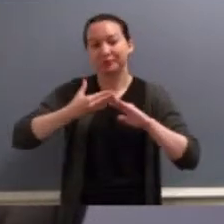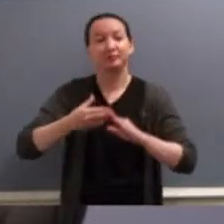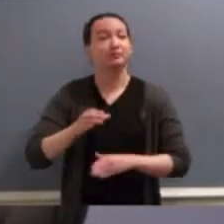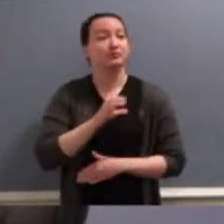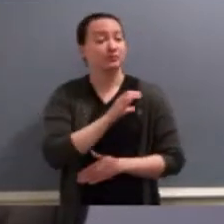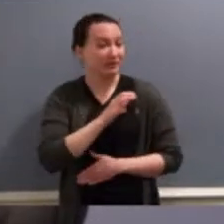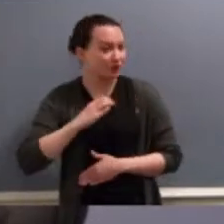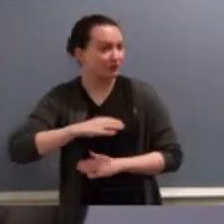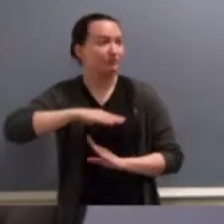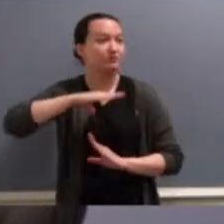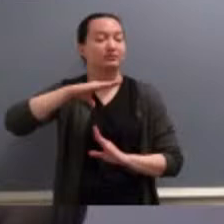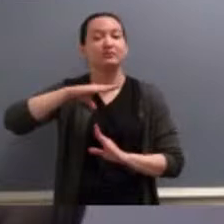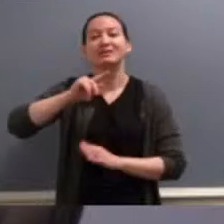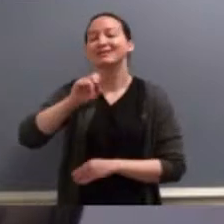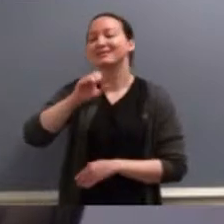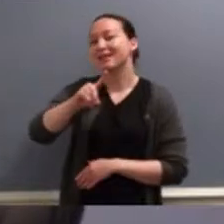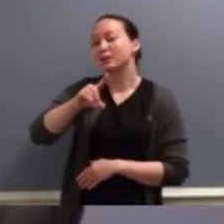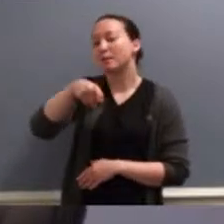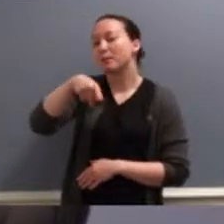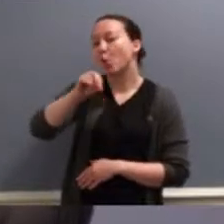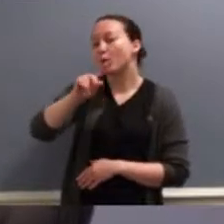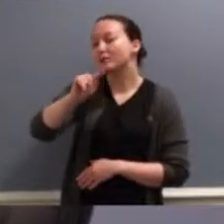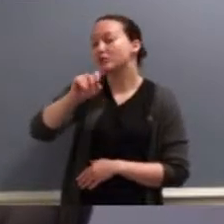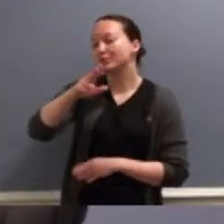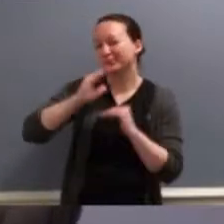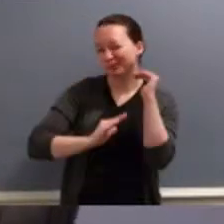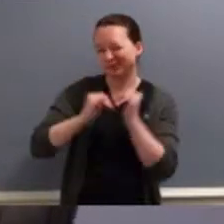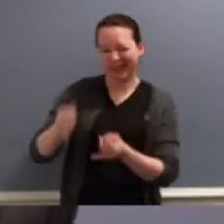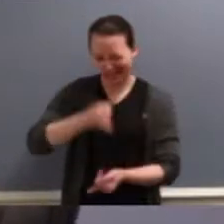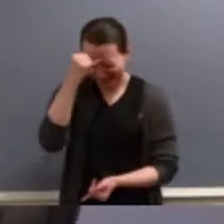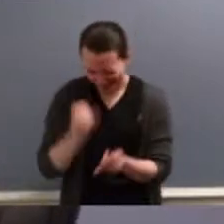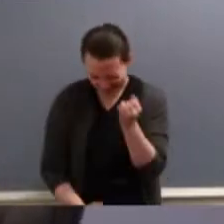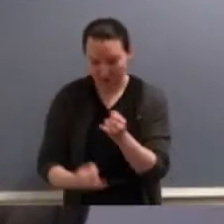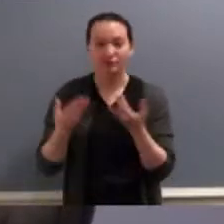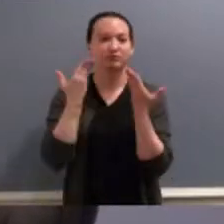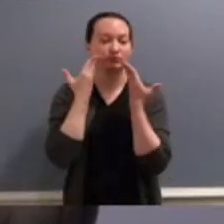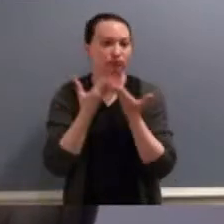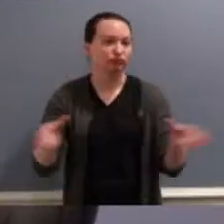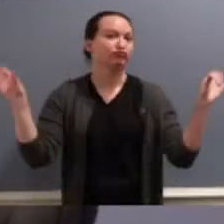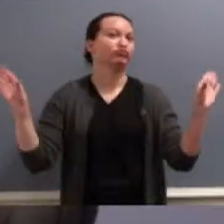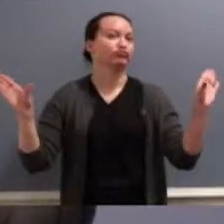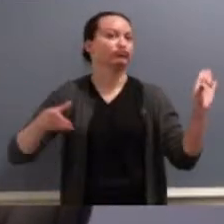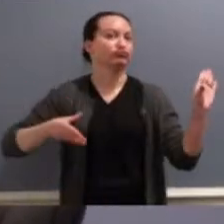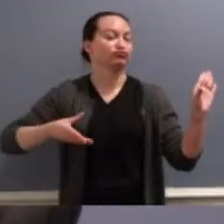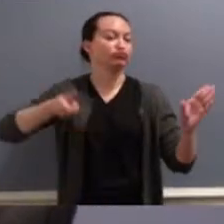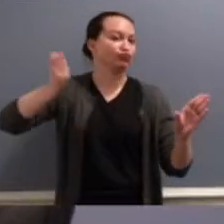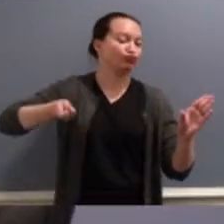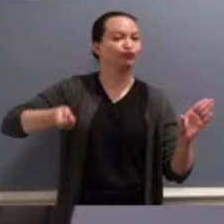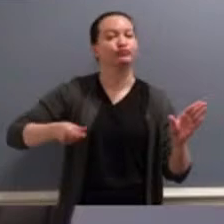the Todd Portune building and that will be our last public hearing which is during our regular